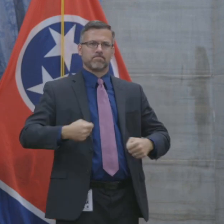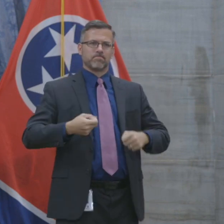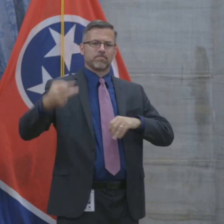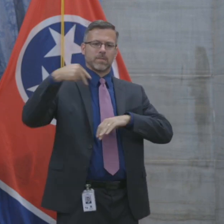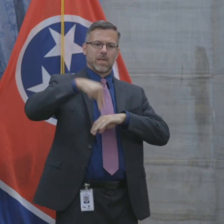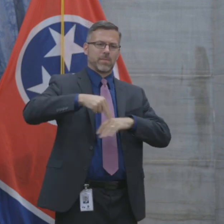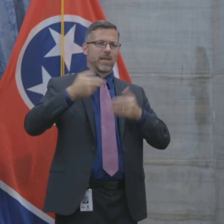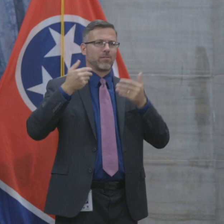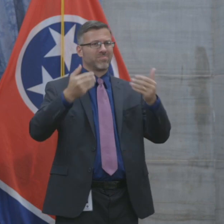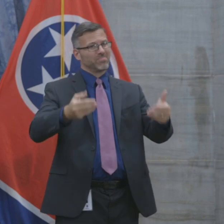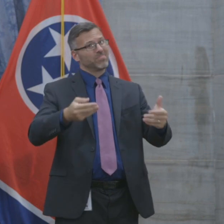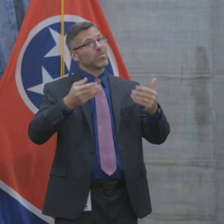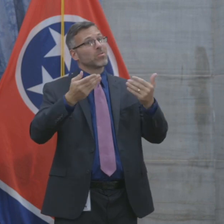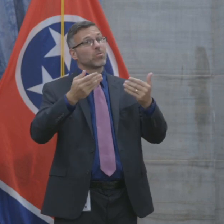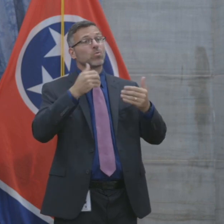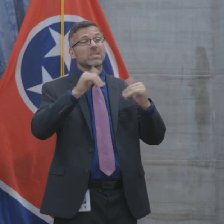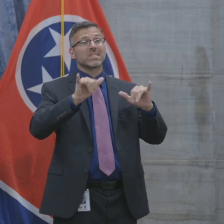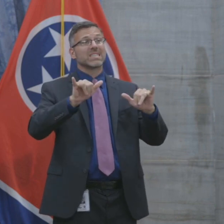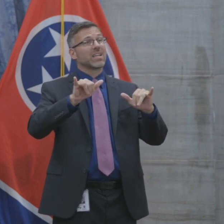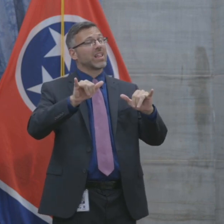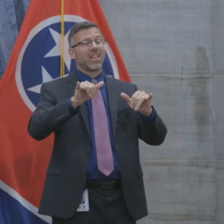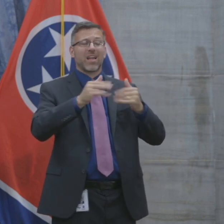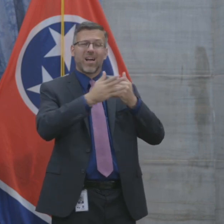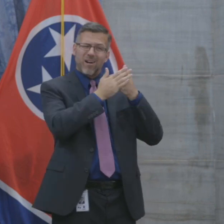face coverings, social distancing, and sanitation.